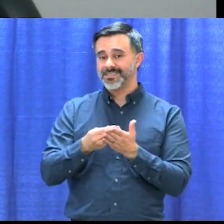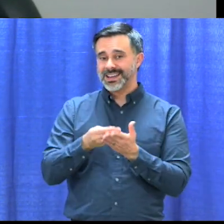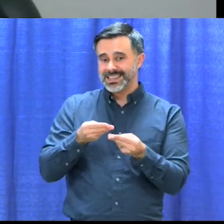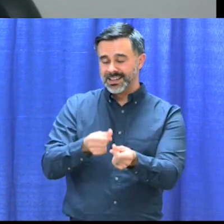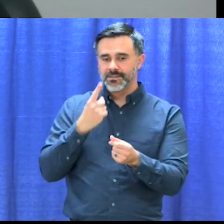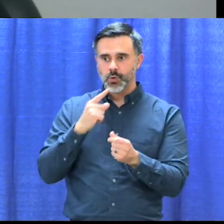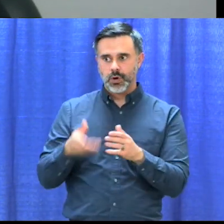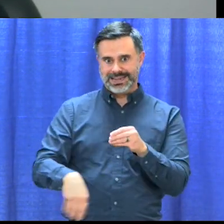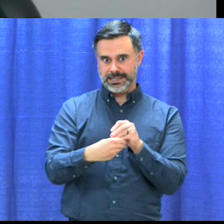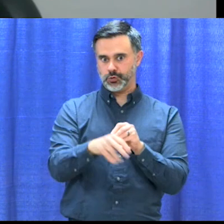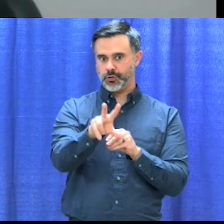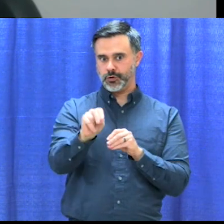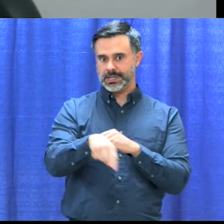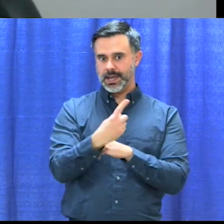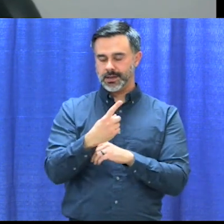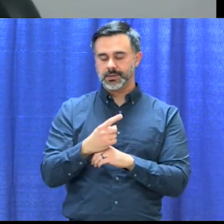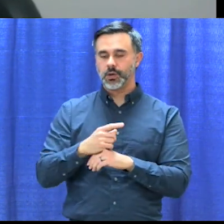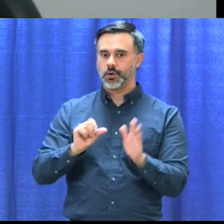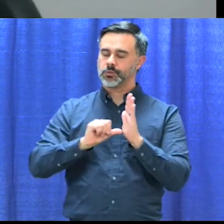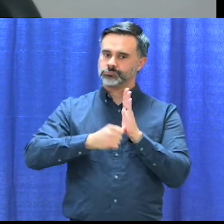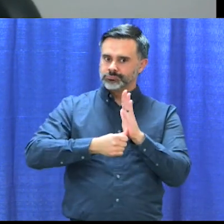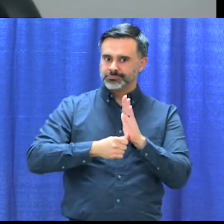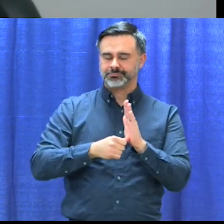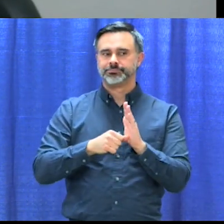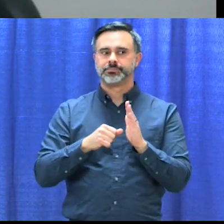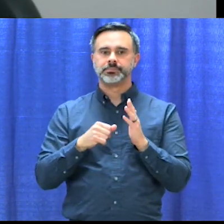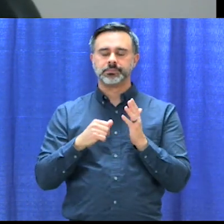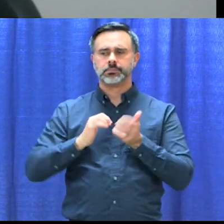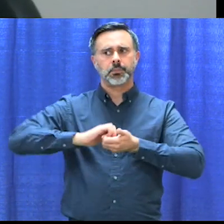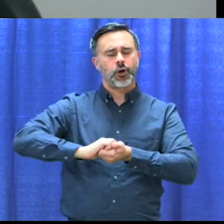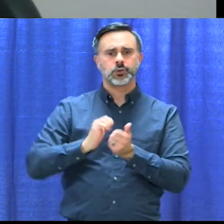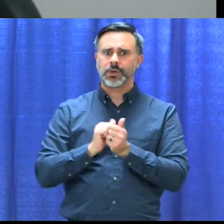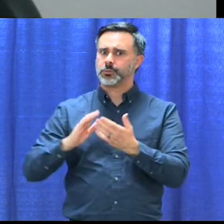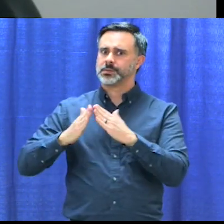So I want to highlight a partnership between the municipality and the unit on the school